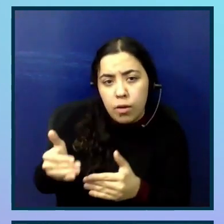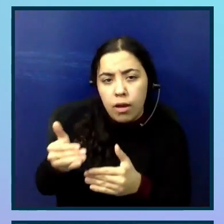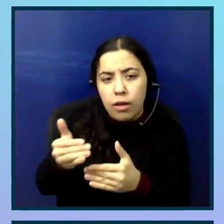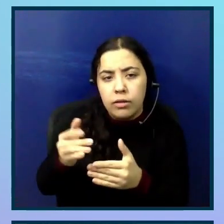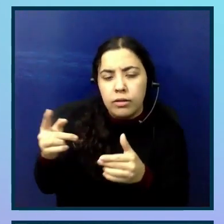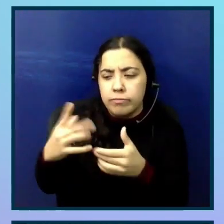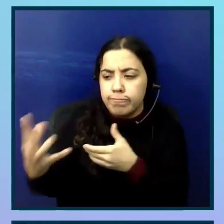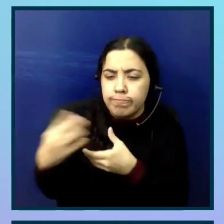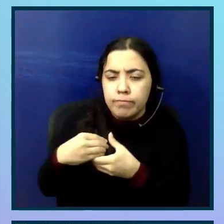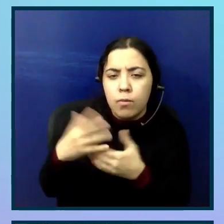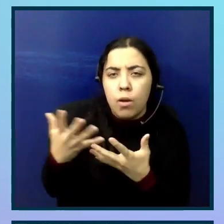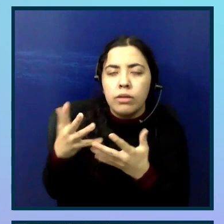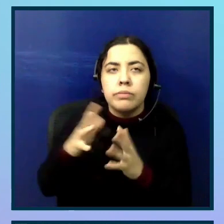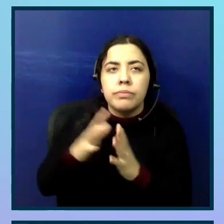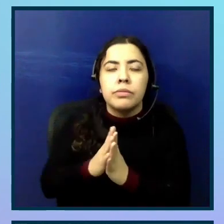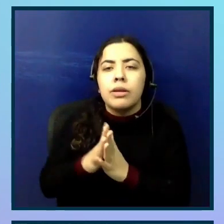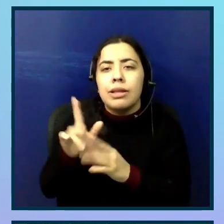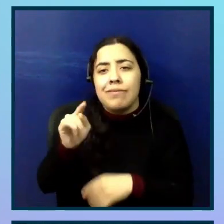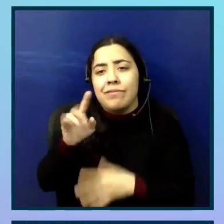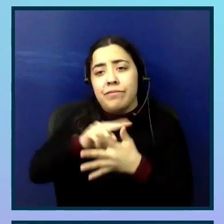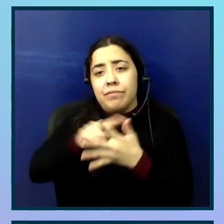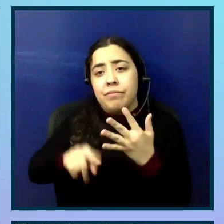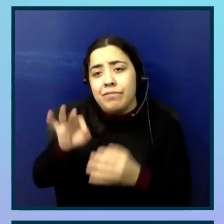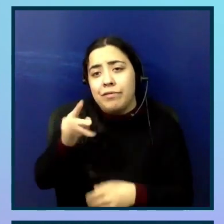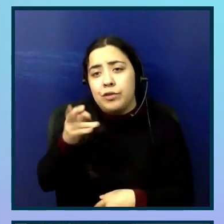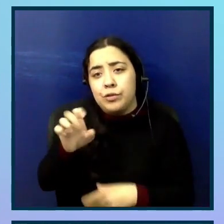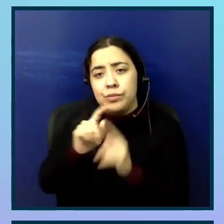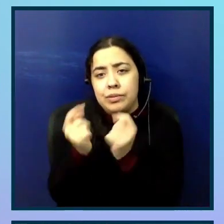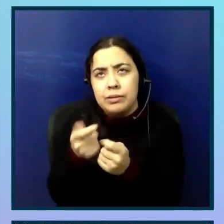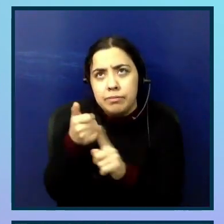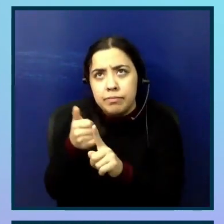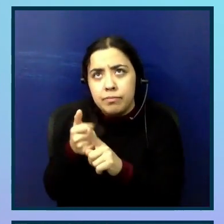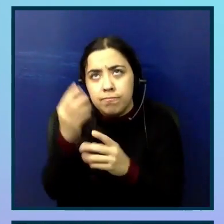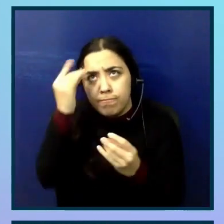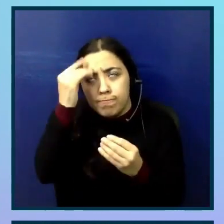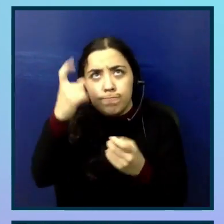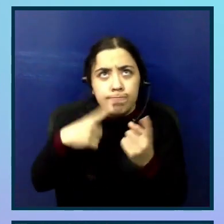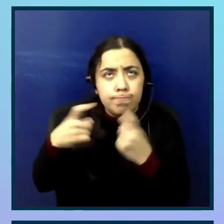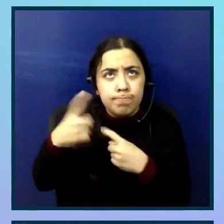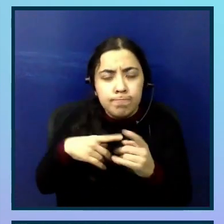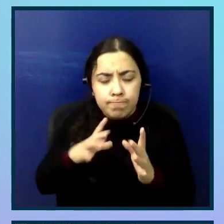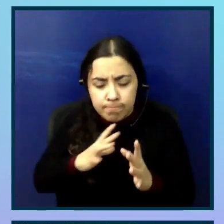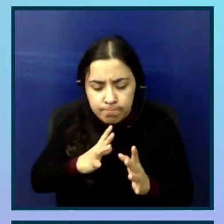asking themselves for basic questions. How can we, and by extension our customers,